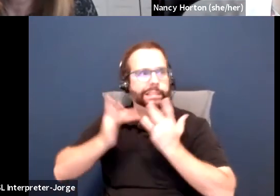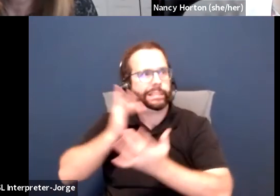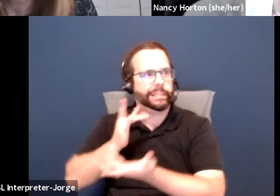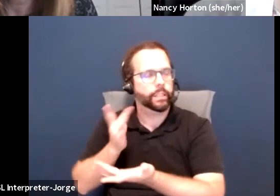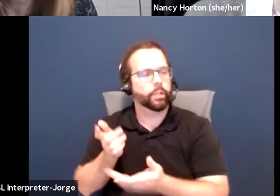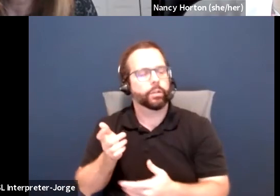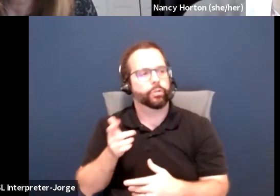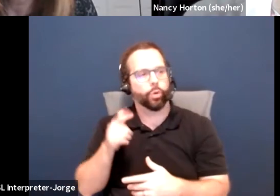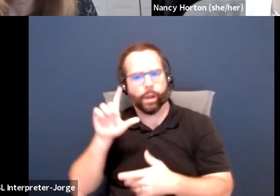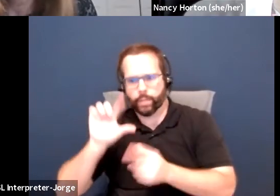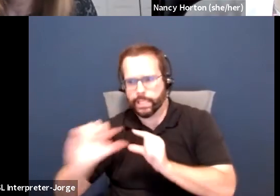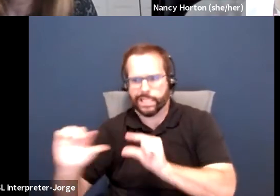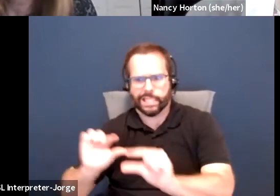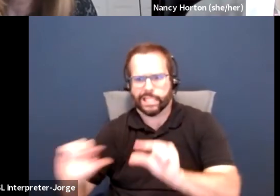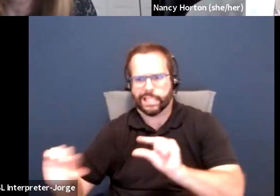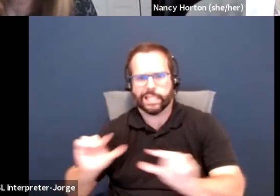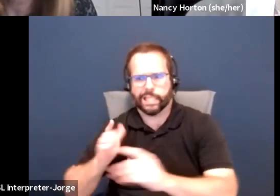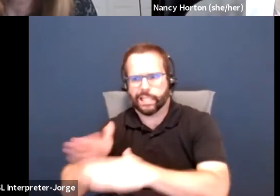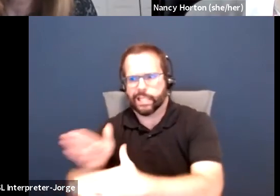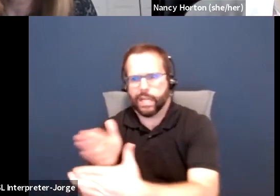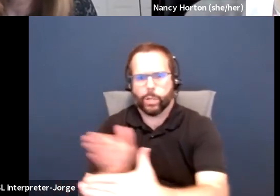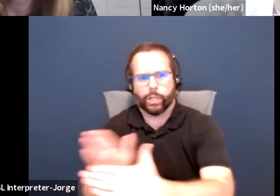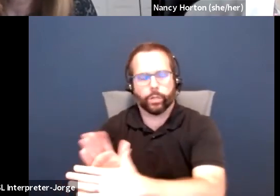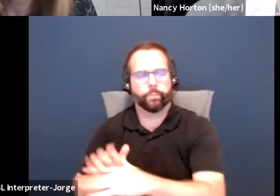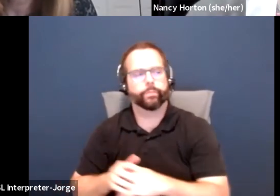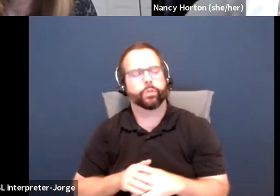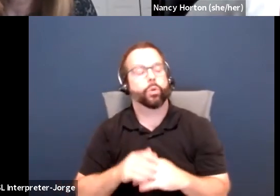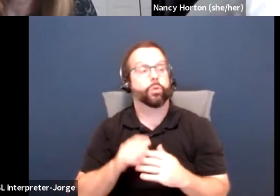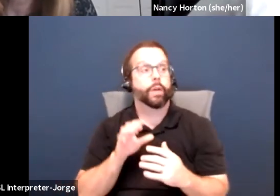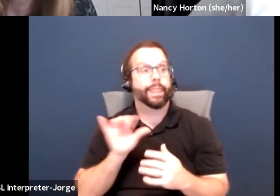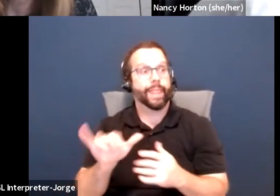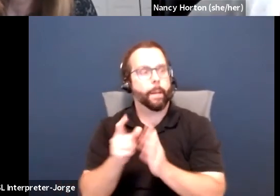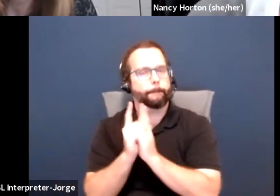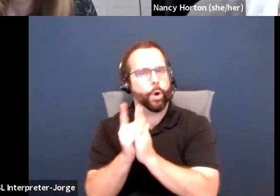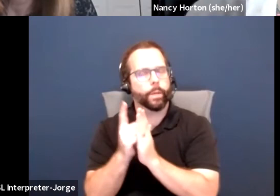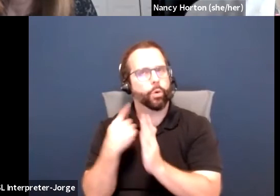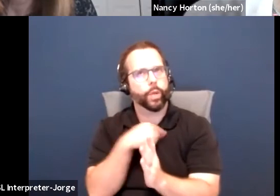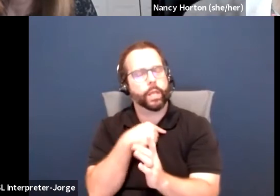medical equipment and so forth and so I just -- you know, I want to remind